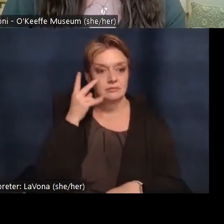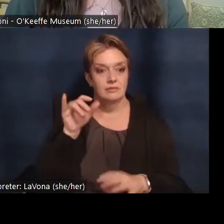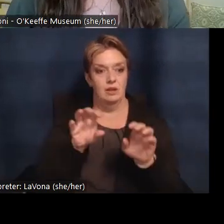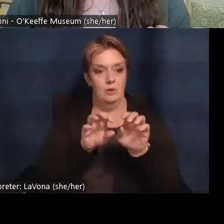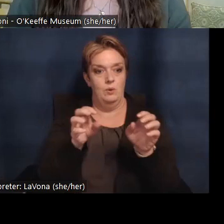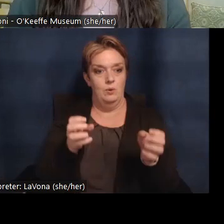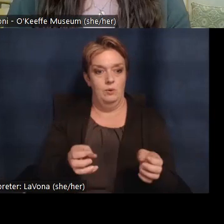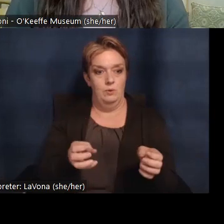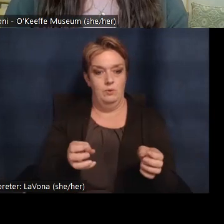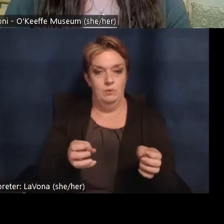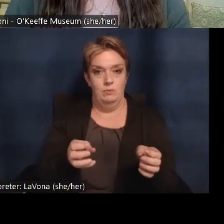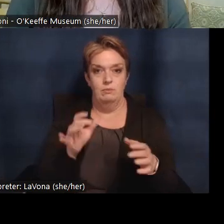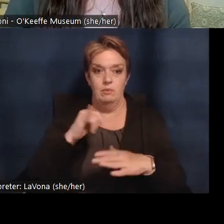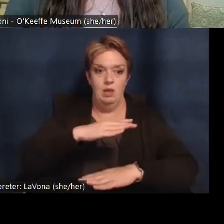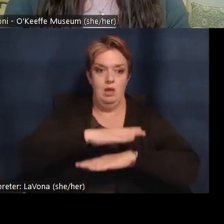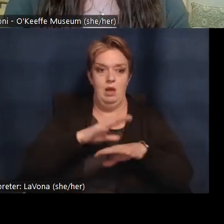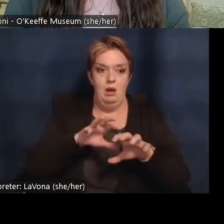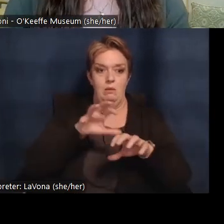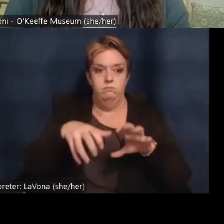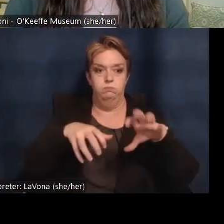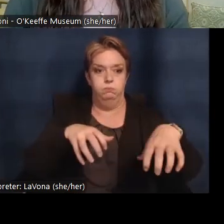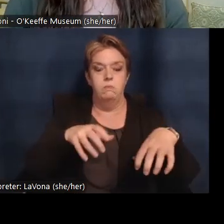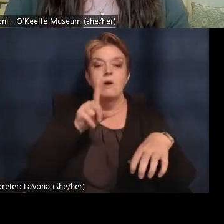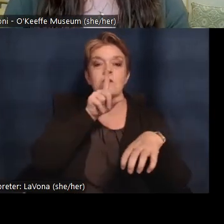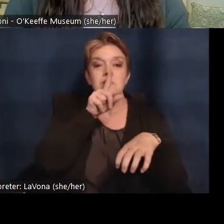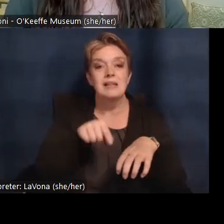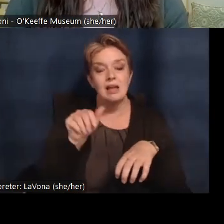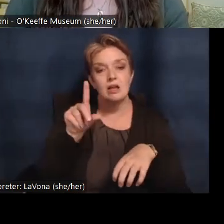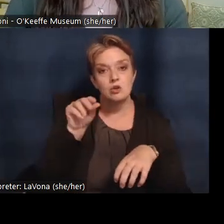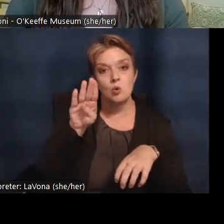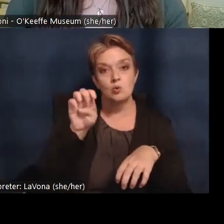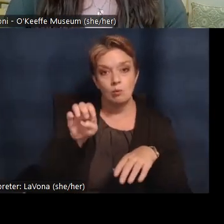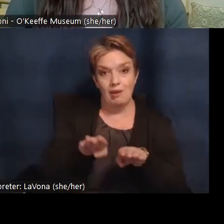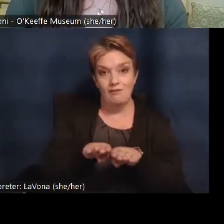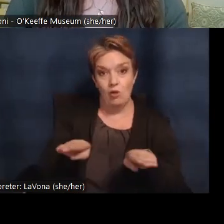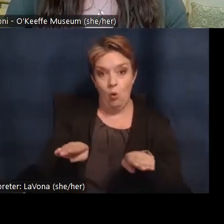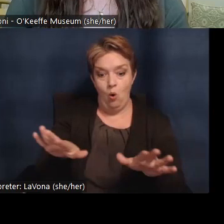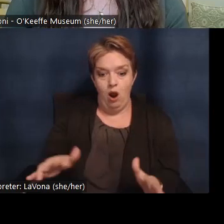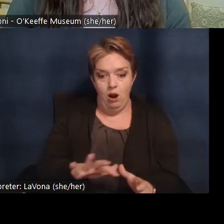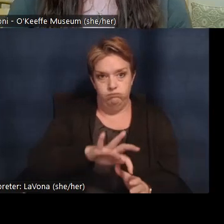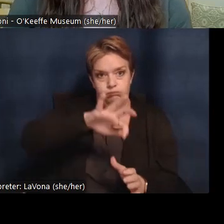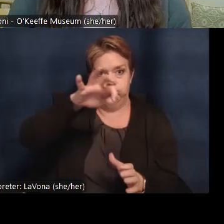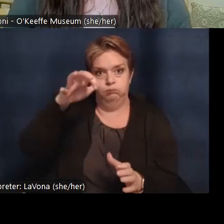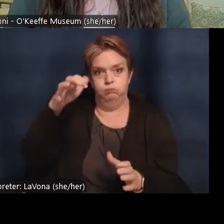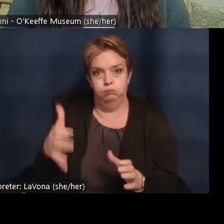They're adobe mounds that she put some textiles on top of so that she could have seating around this coffee table.